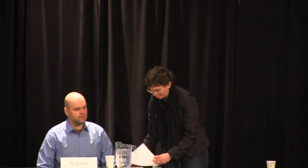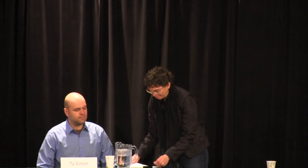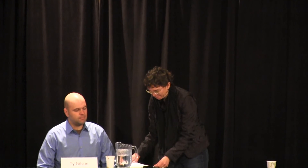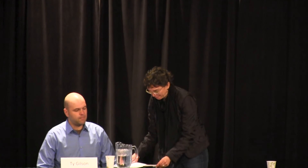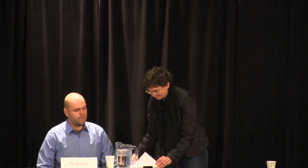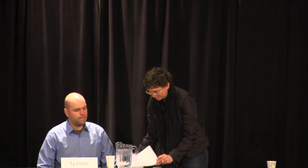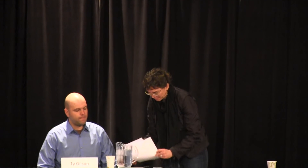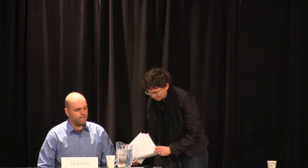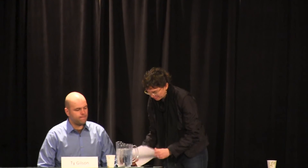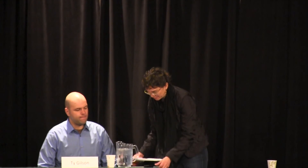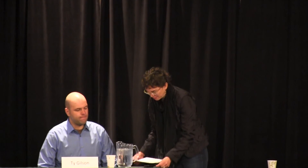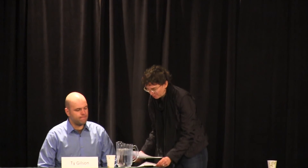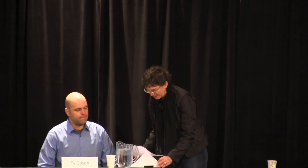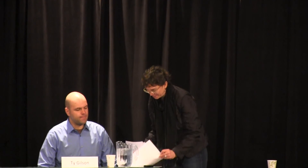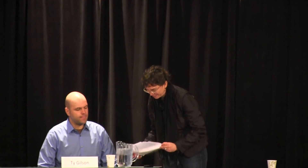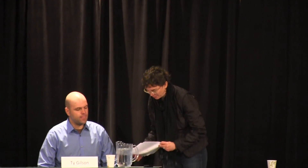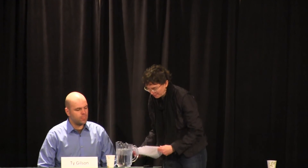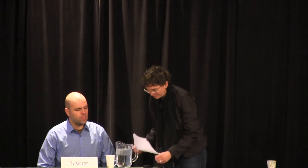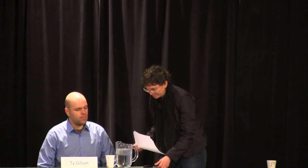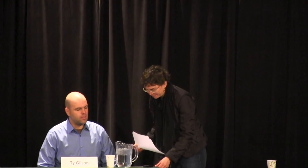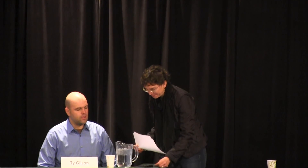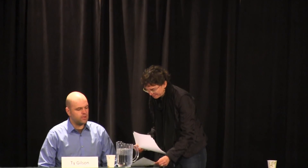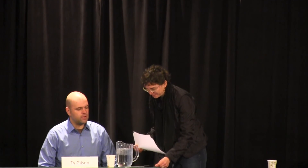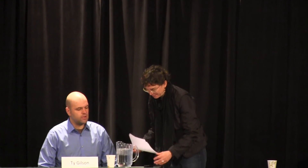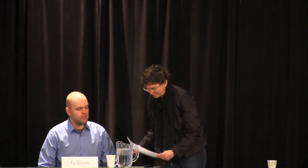Ooh, boy, okay.